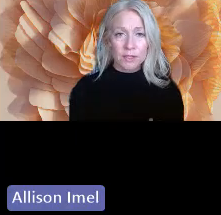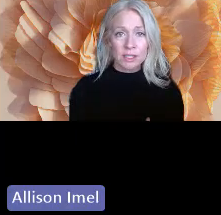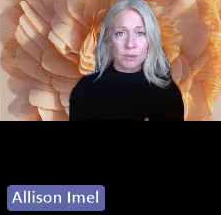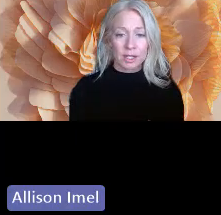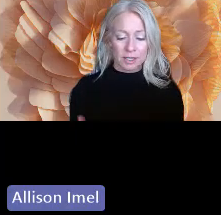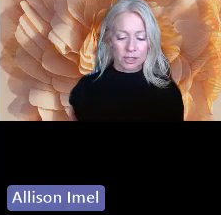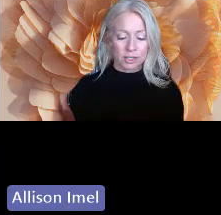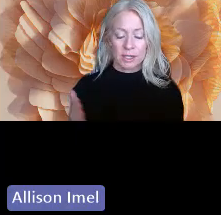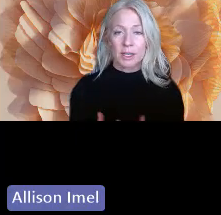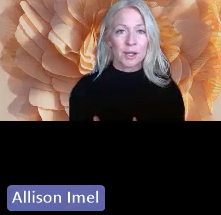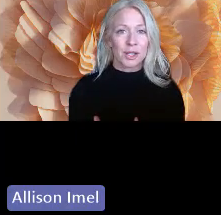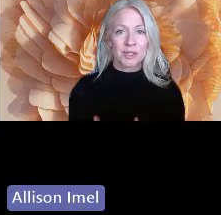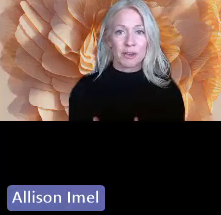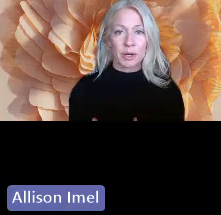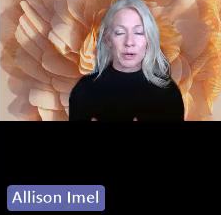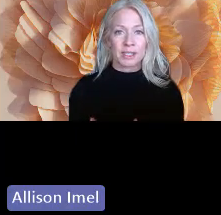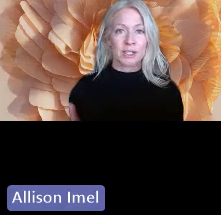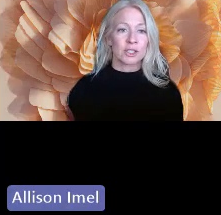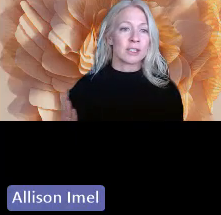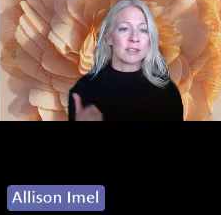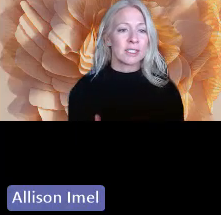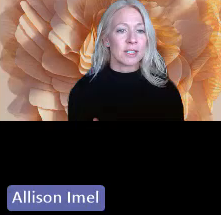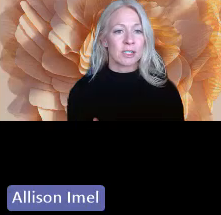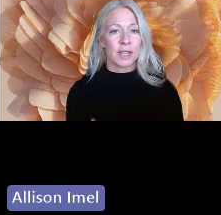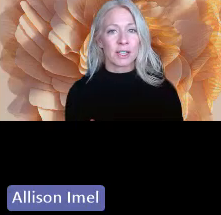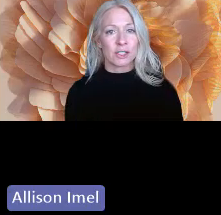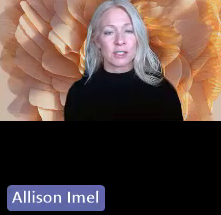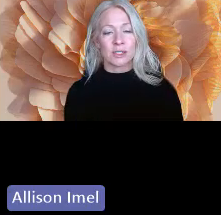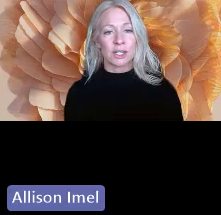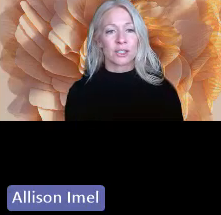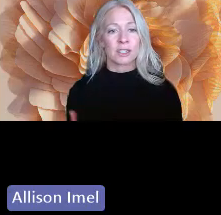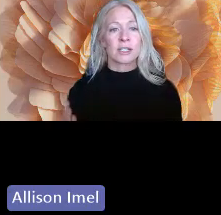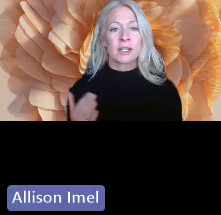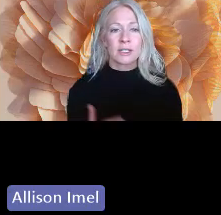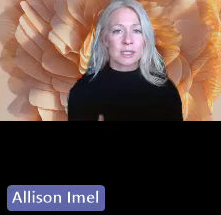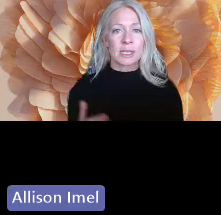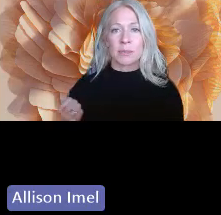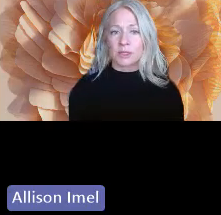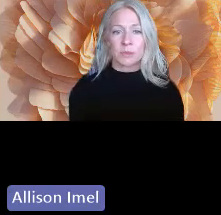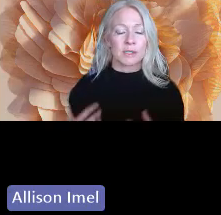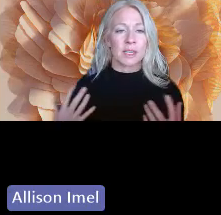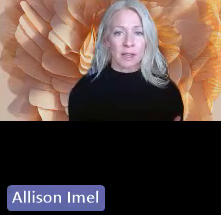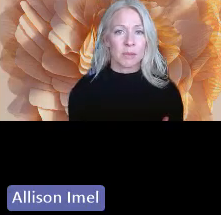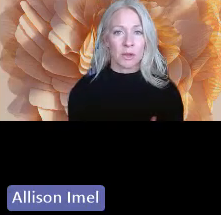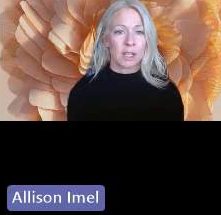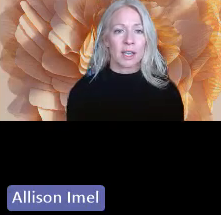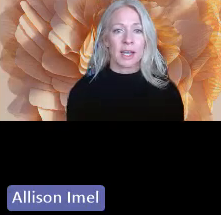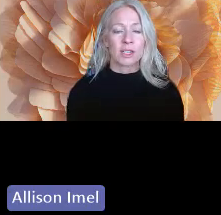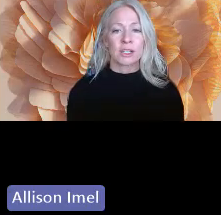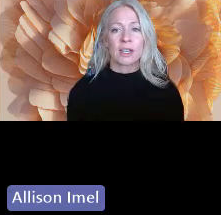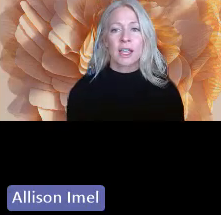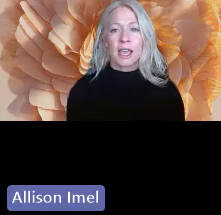nervous system regulation, you know, self prioritization, detoxification, digestion, sleep, muscle building, and then community and connection.